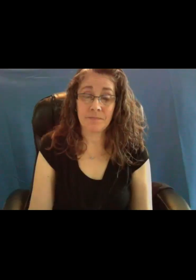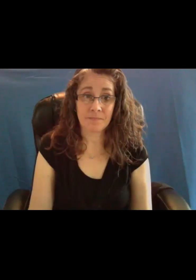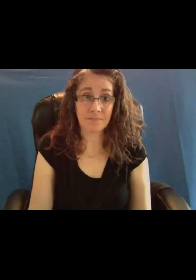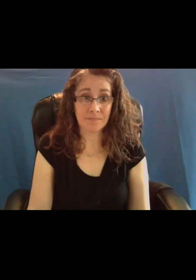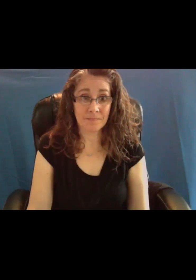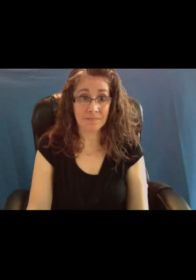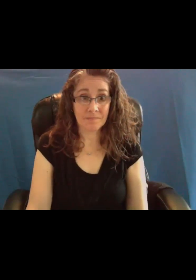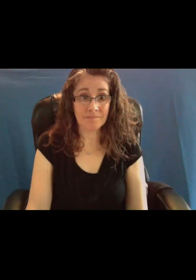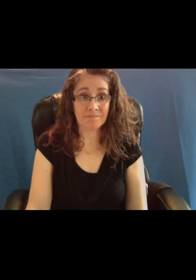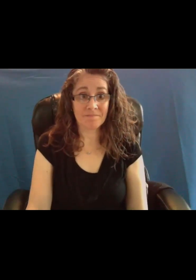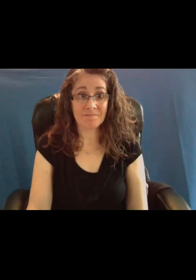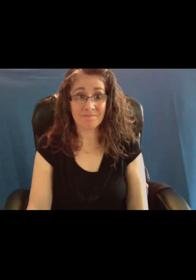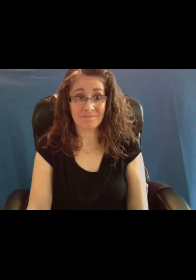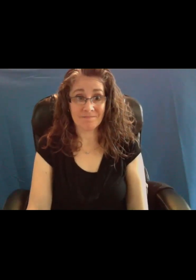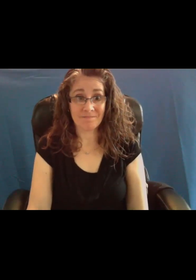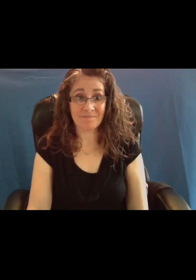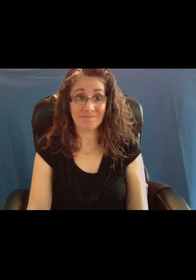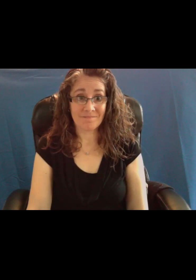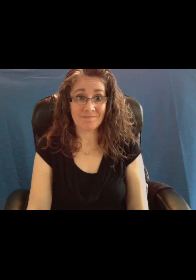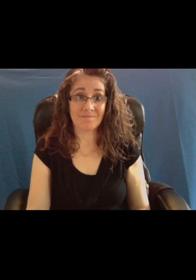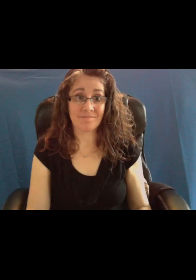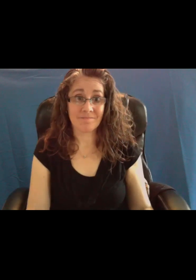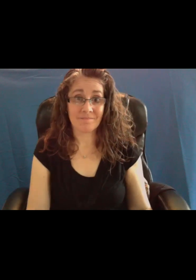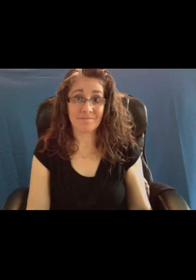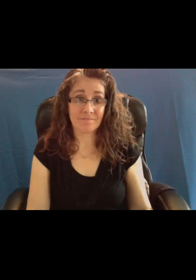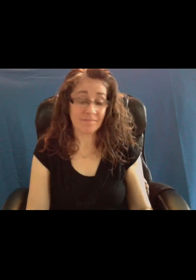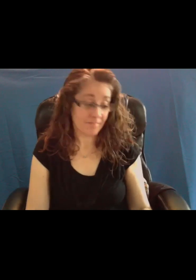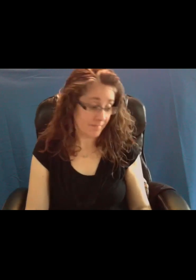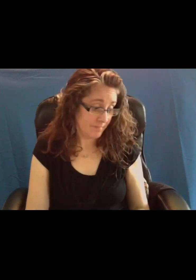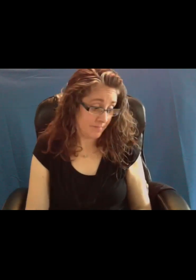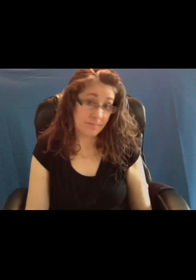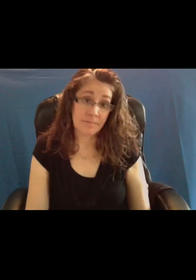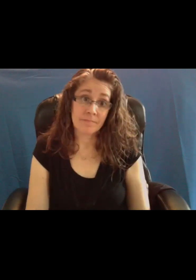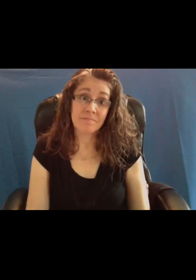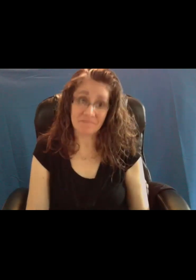with them. We had one question where someone had said that